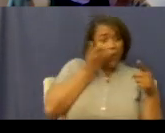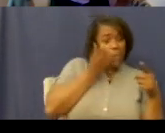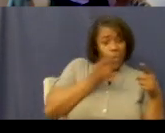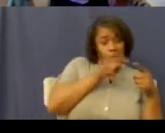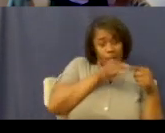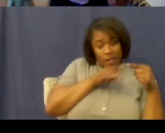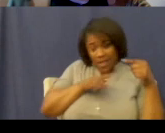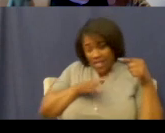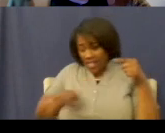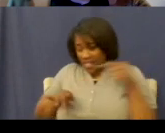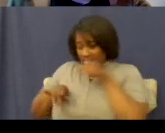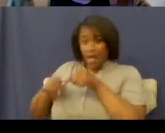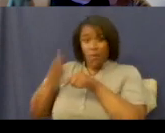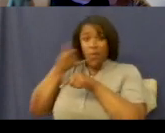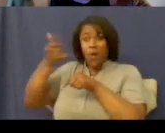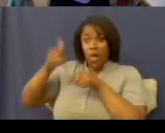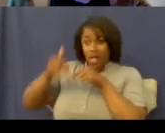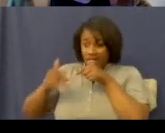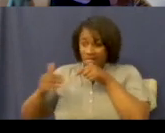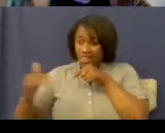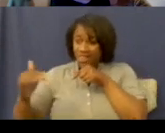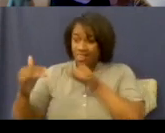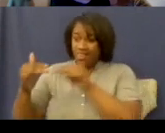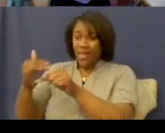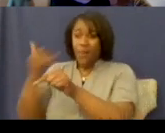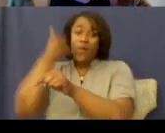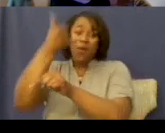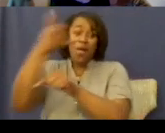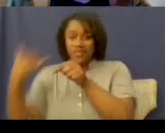and that calls the next one, and they do this